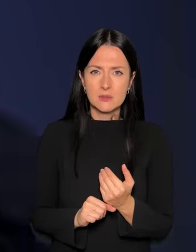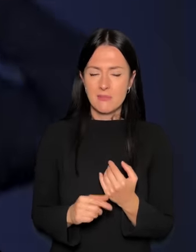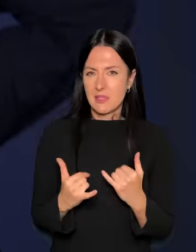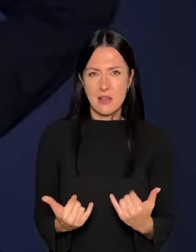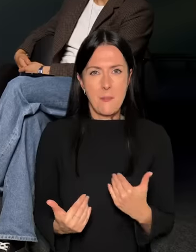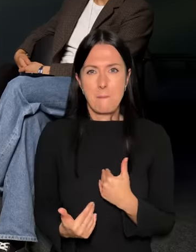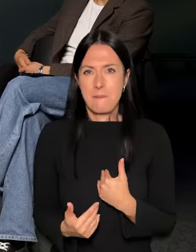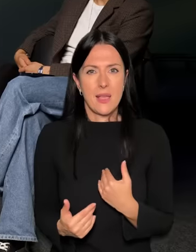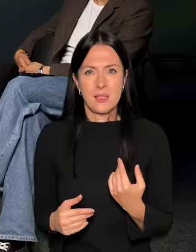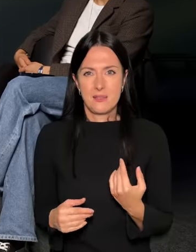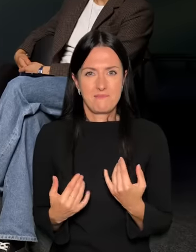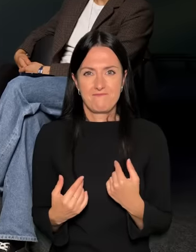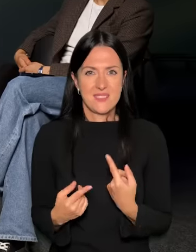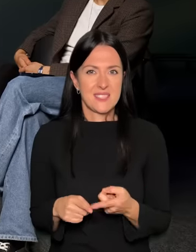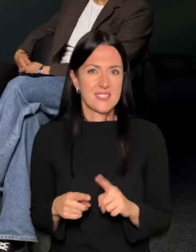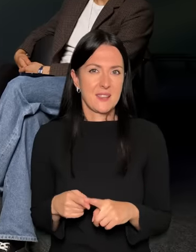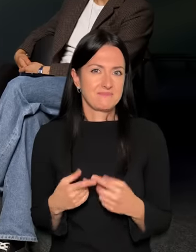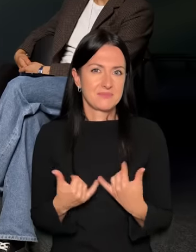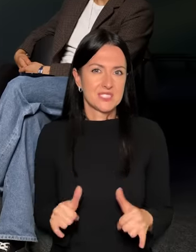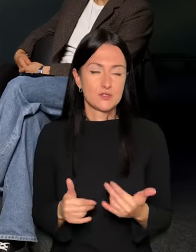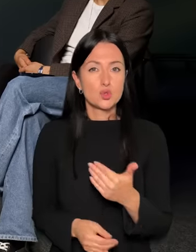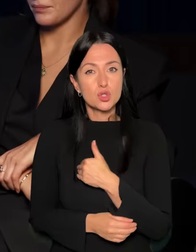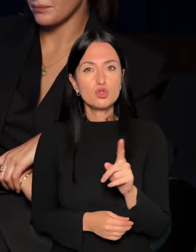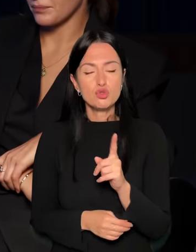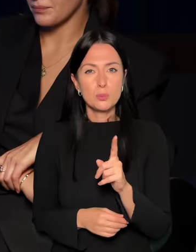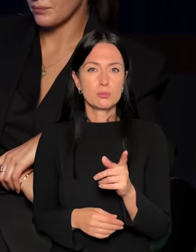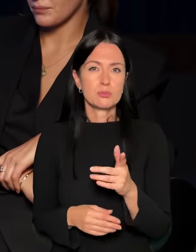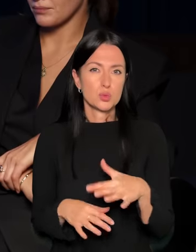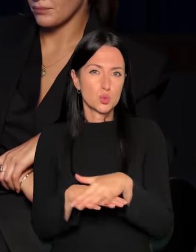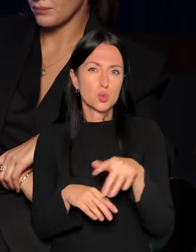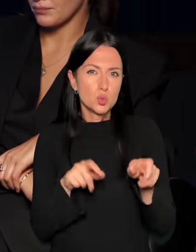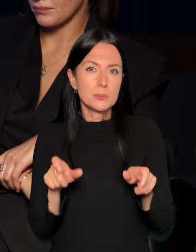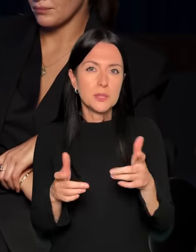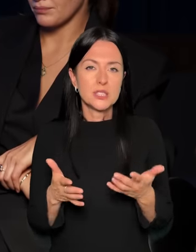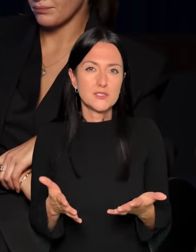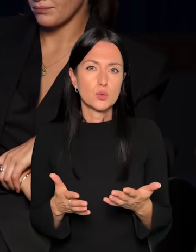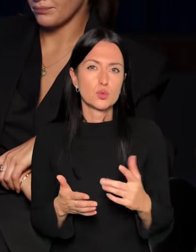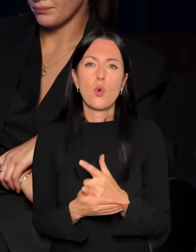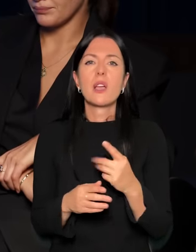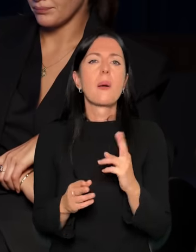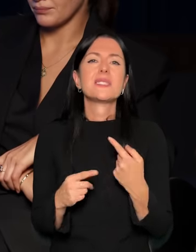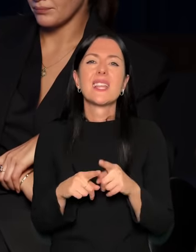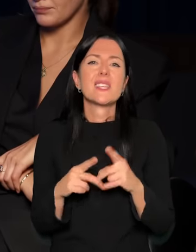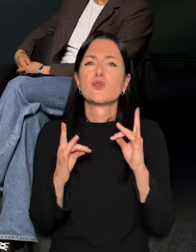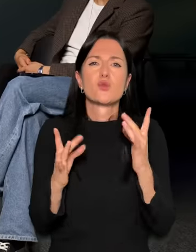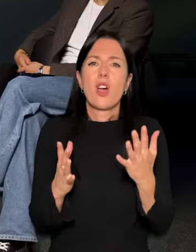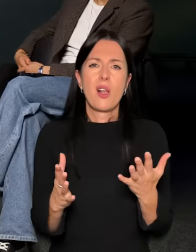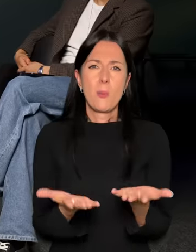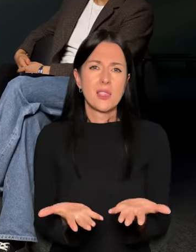It's strange to me. And I would like society, again, not to sound cliché, to be more